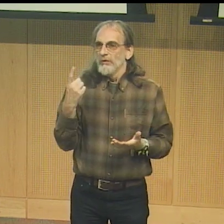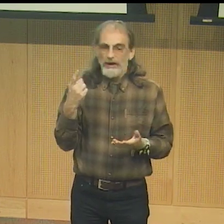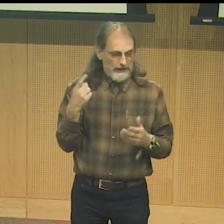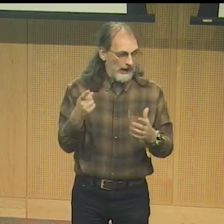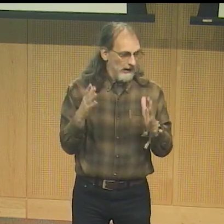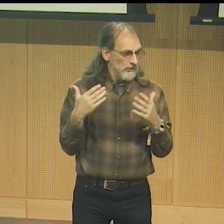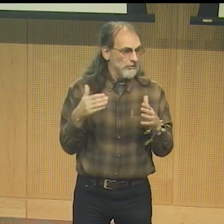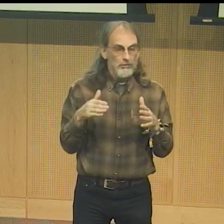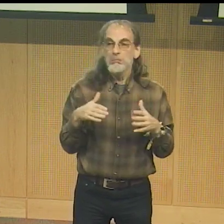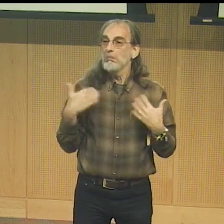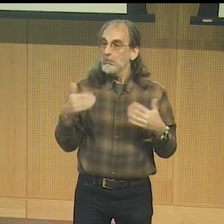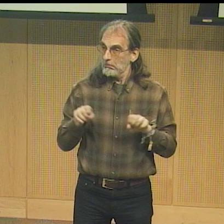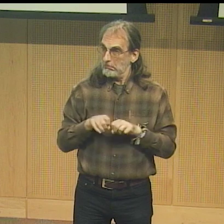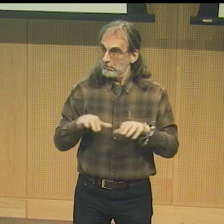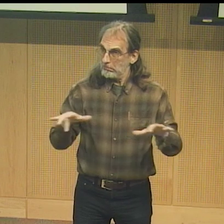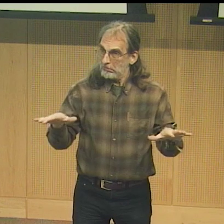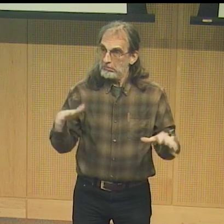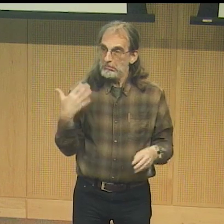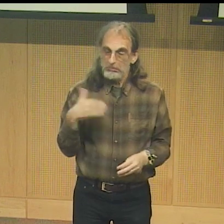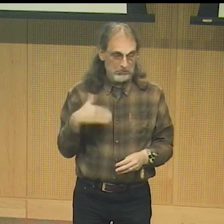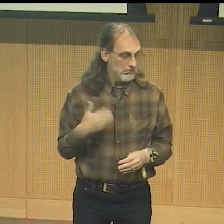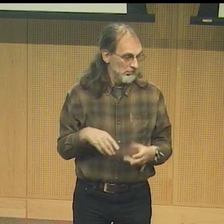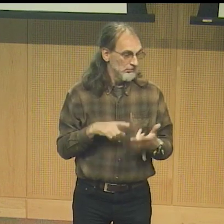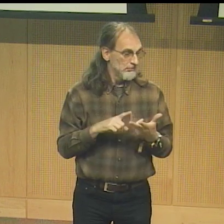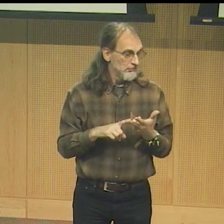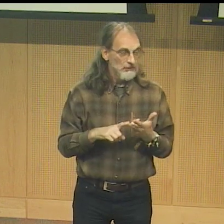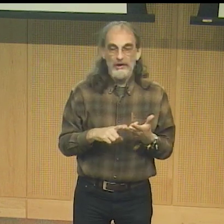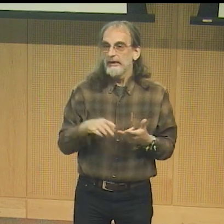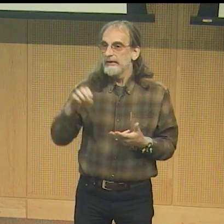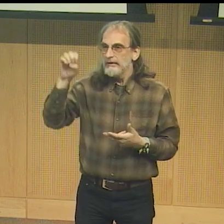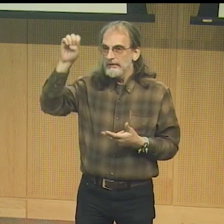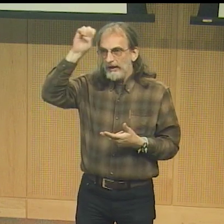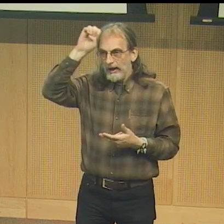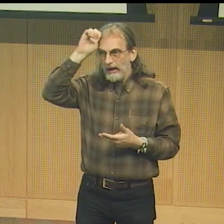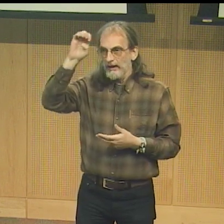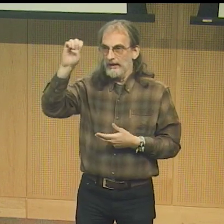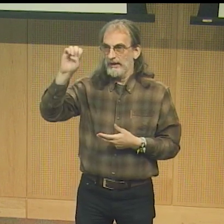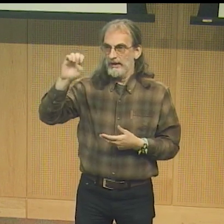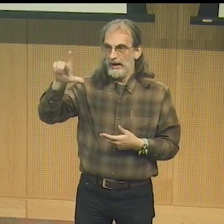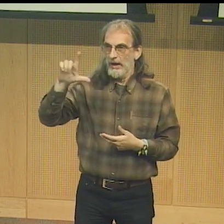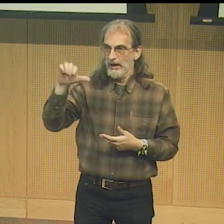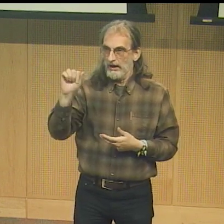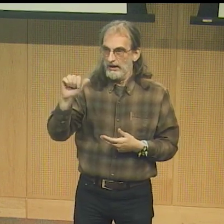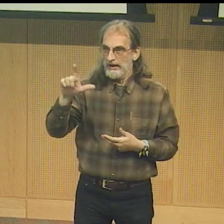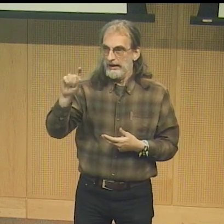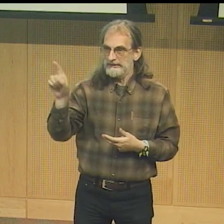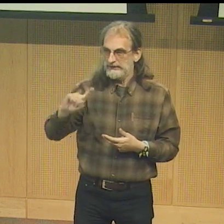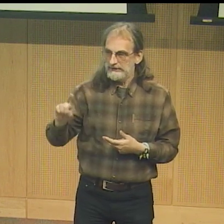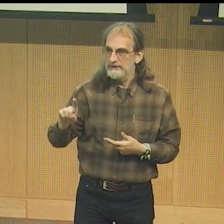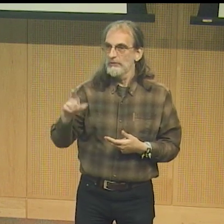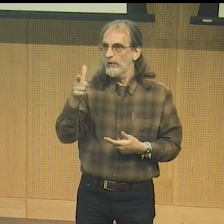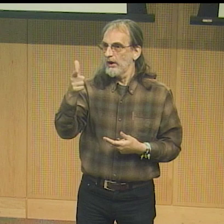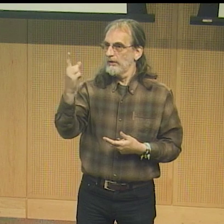in Seattle, but some of it is spreading and reaching across the country. Ella Mae Lentz has been very active.